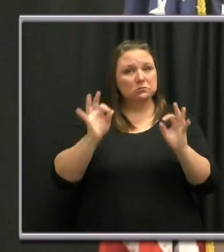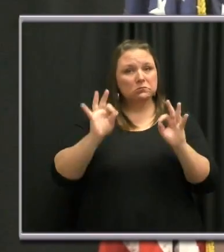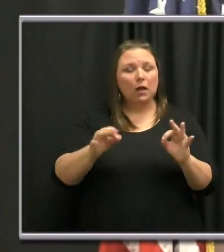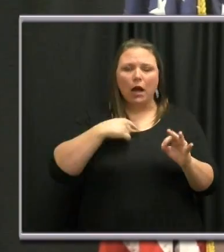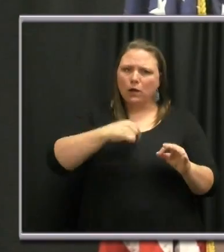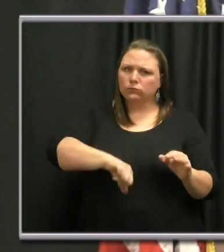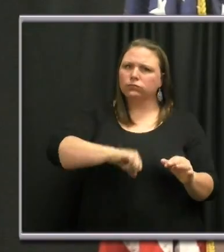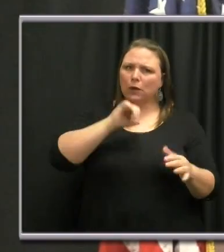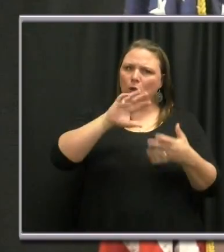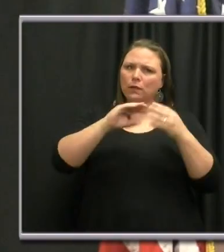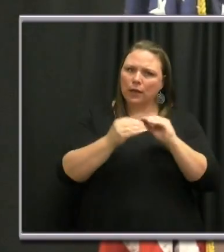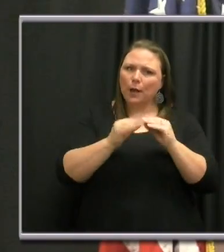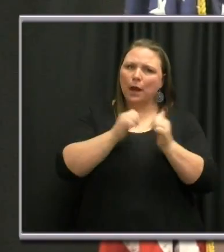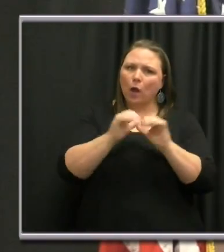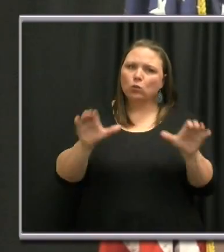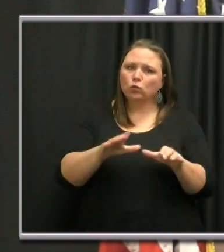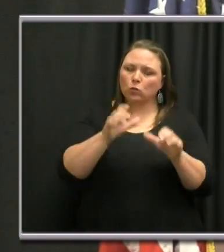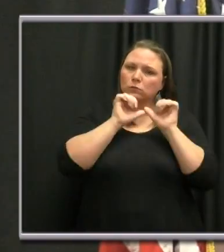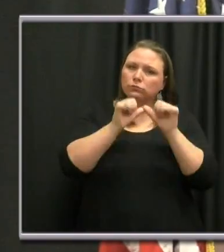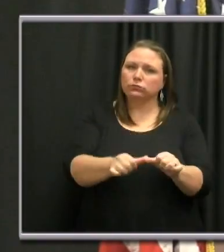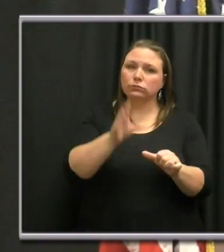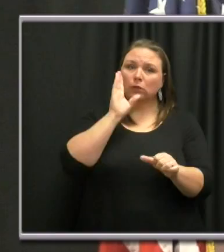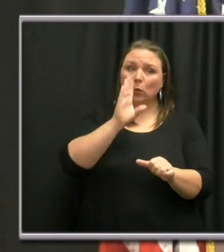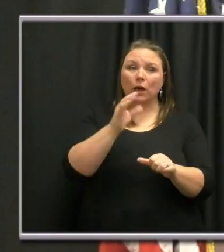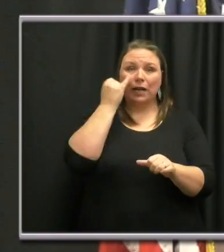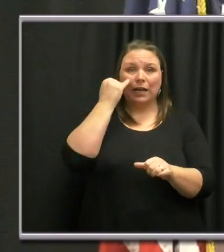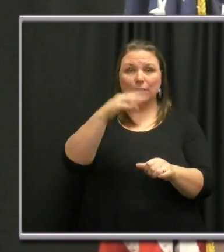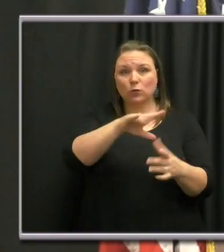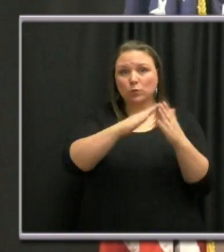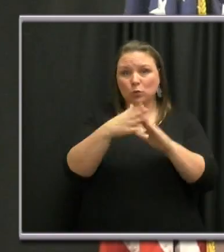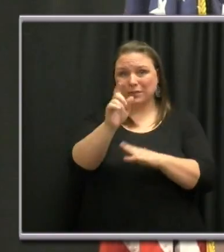CENTERS BUT- NO I I'M VERY PROUD OF THE NUMBERS IN AND HOW